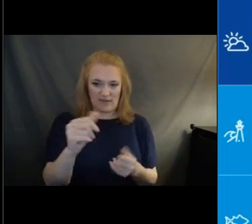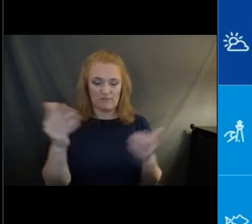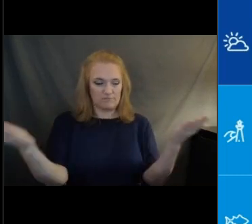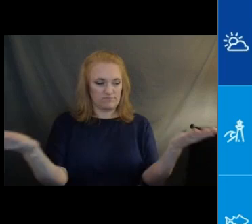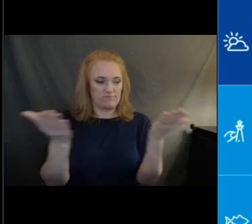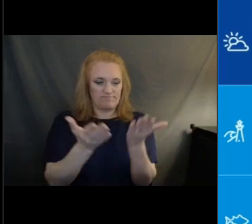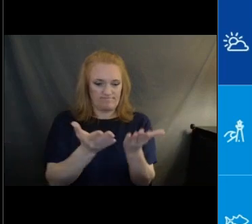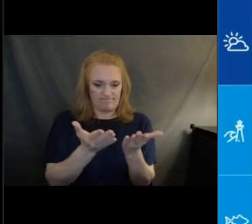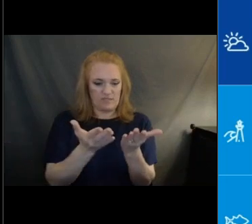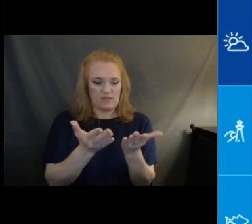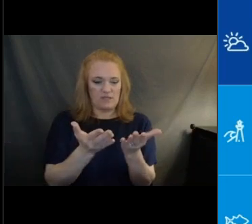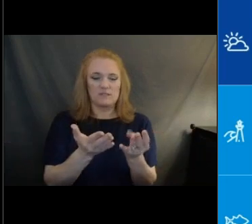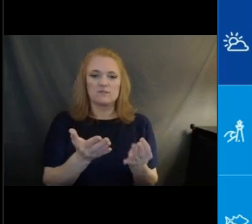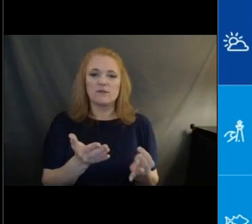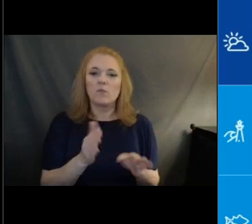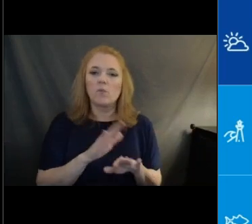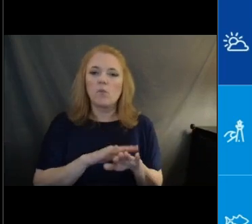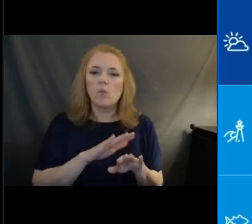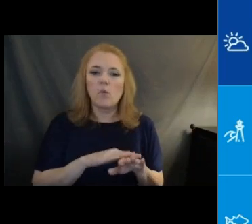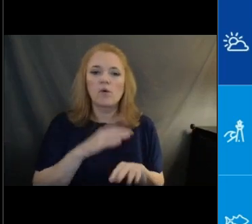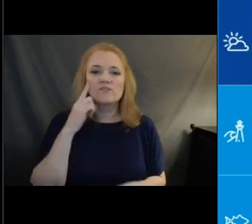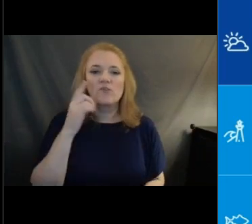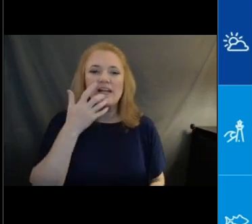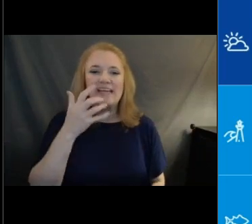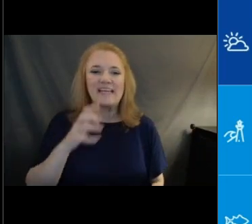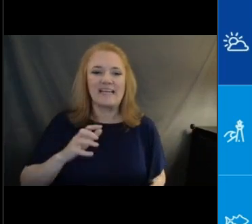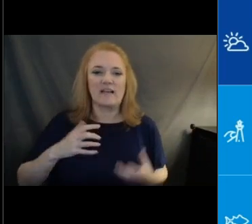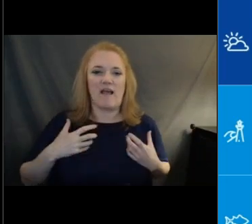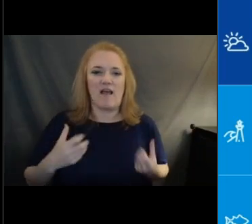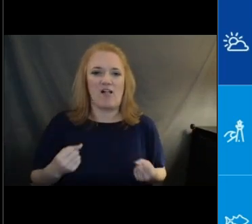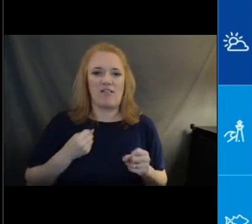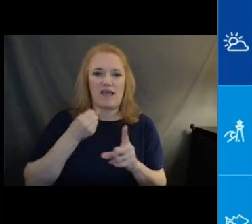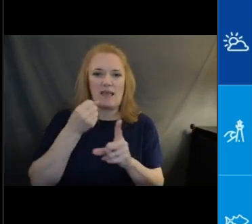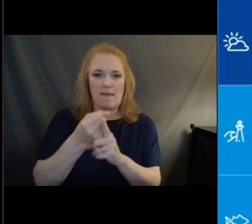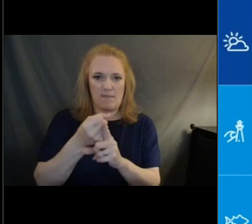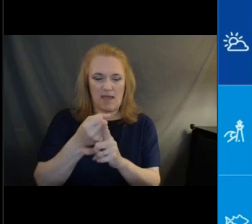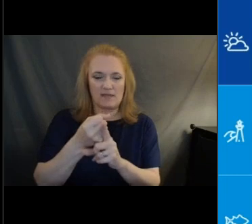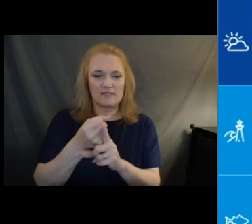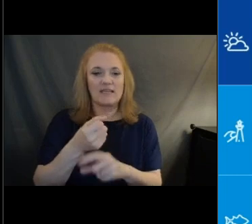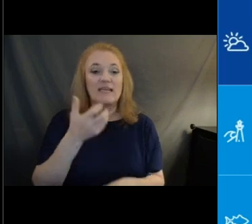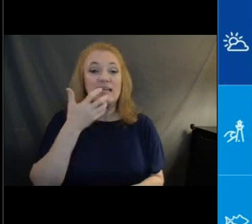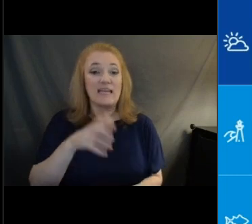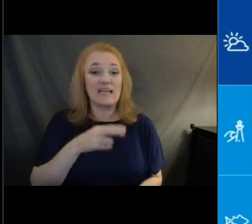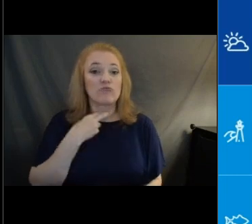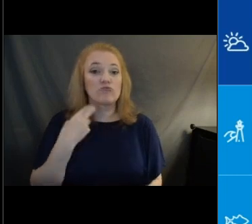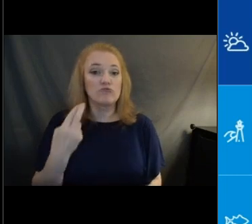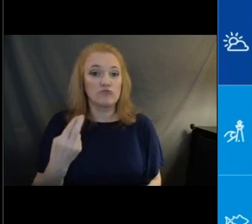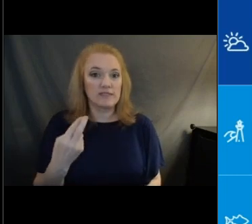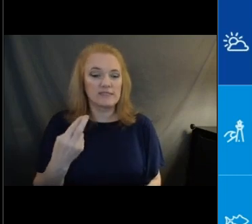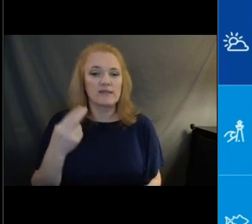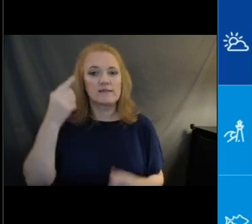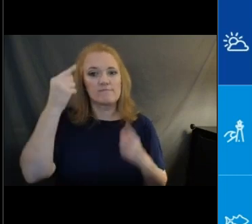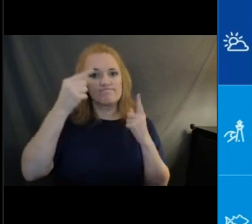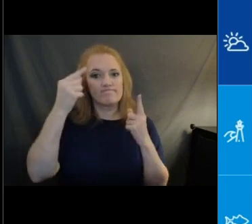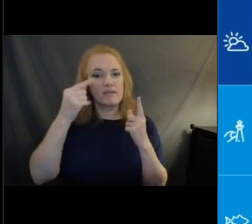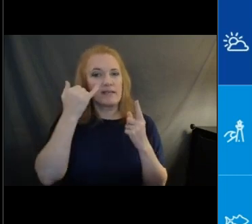lead to increased heat-health impacts. HeatRisk takes into account how significantly above normal